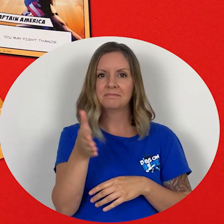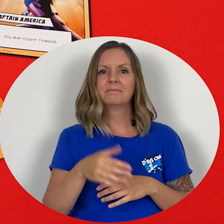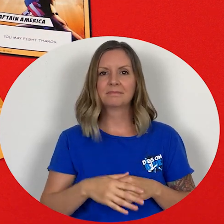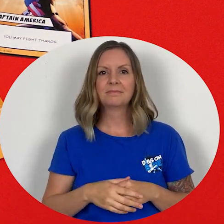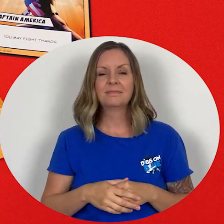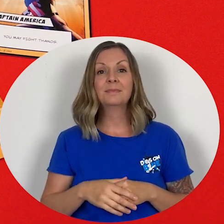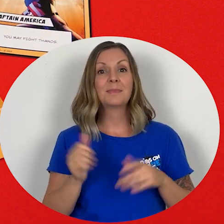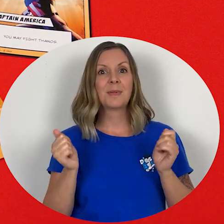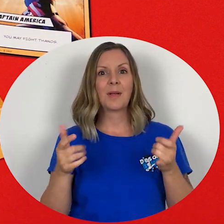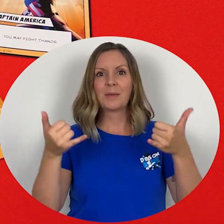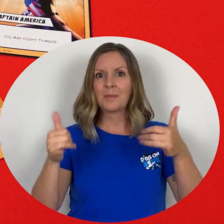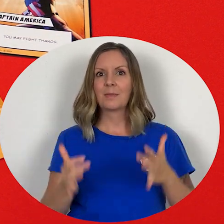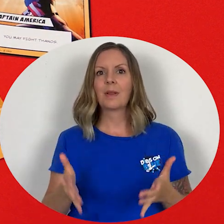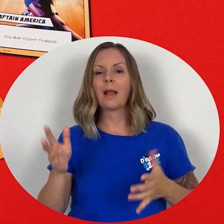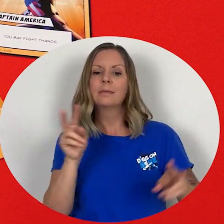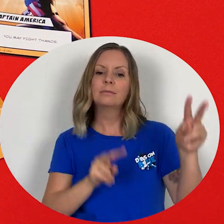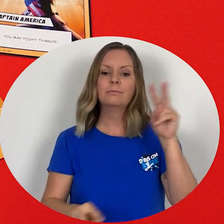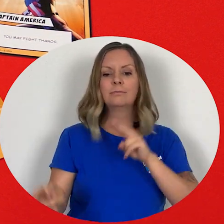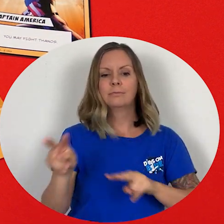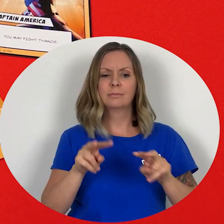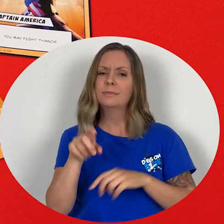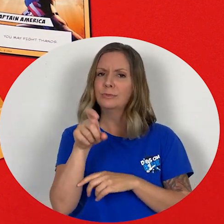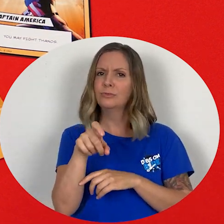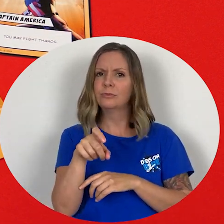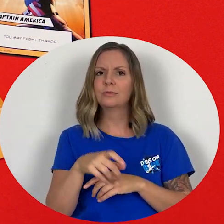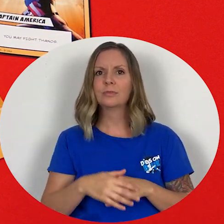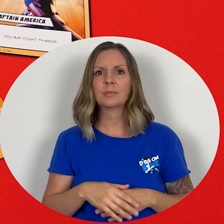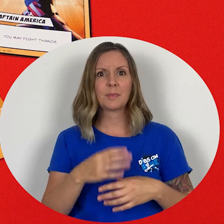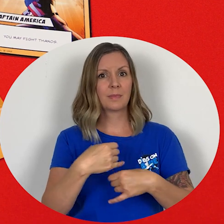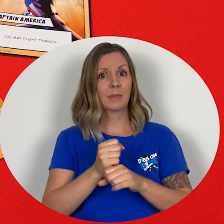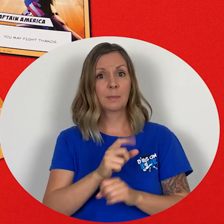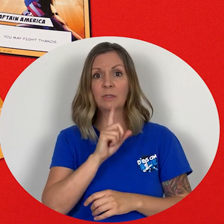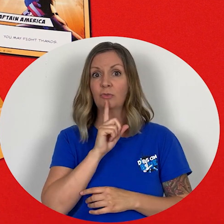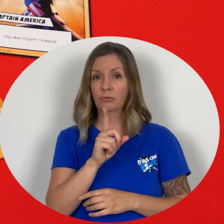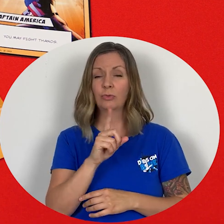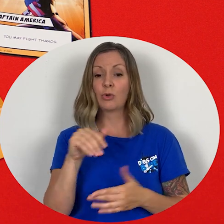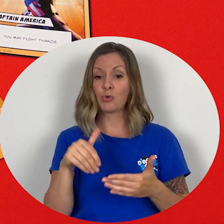this means more and more cards will get put face up on the table in front of the players